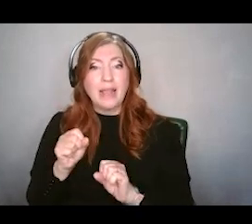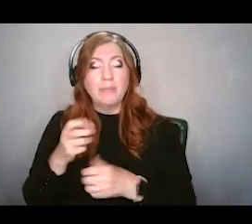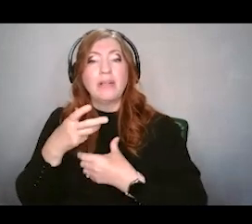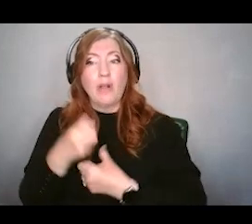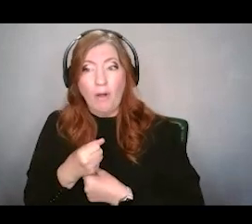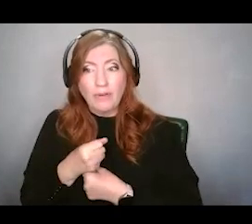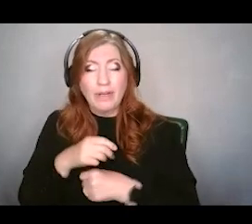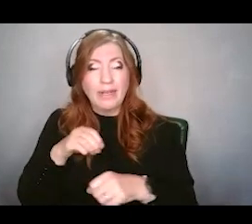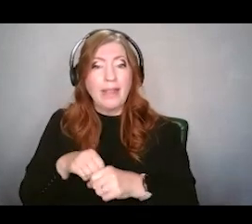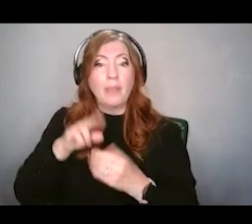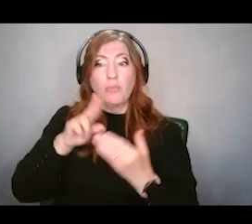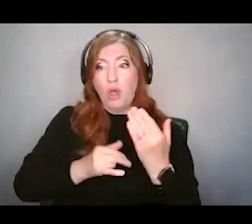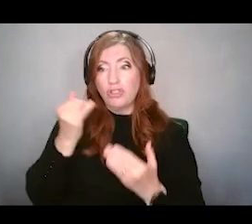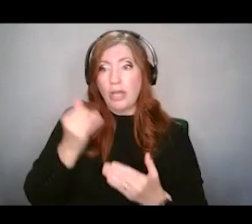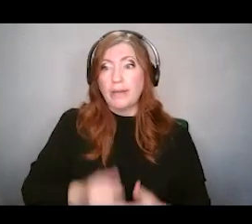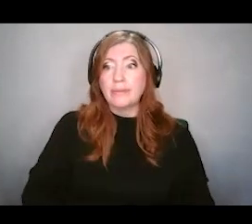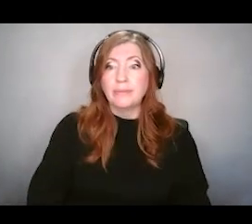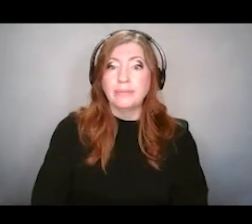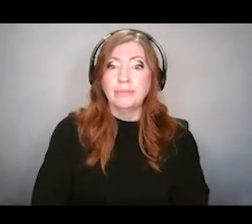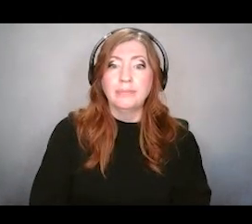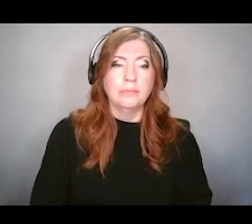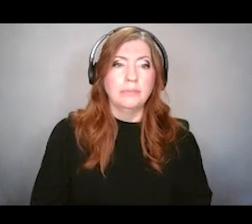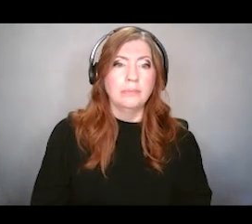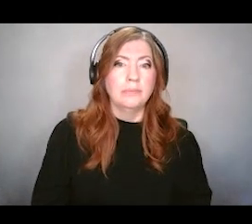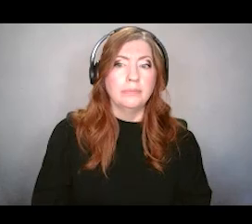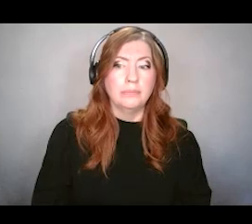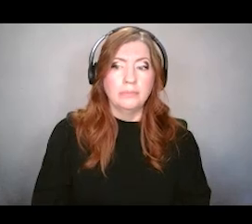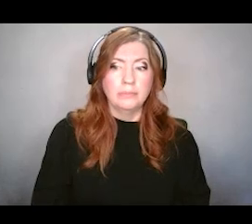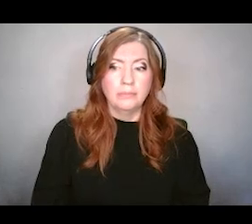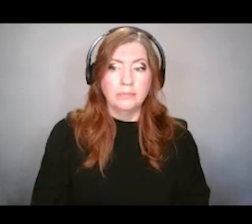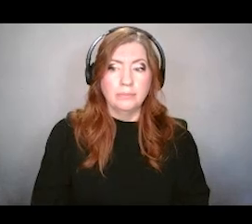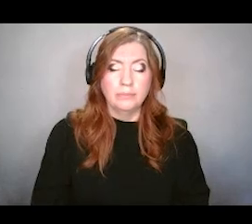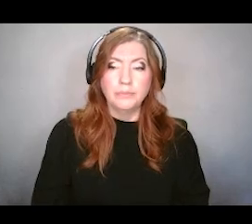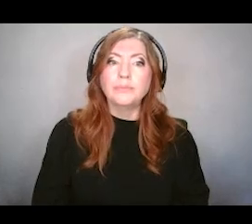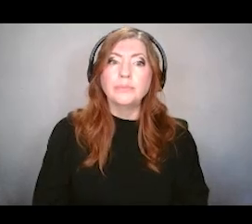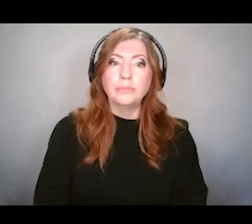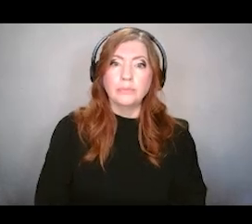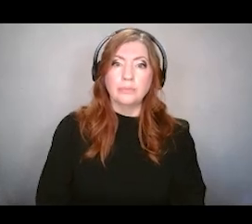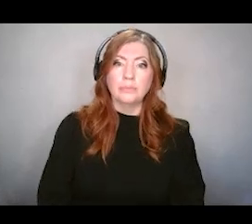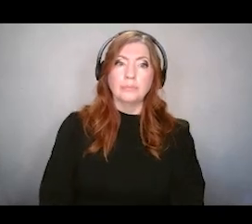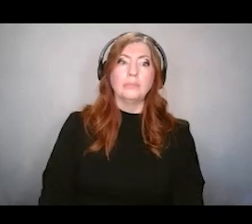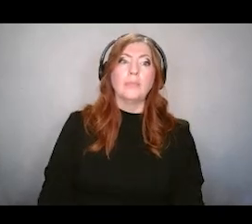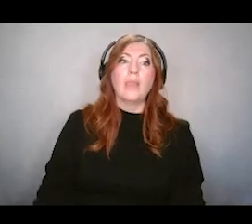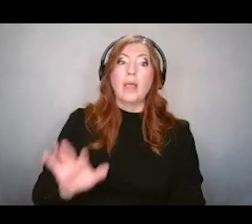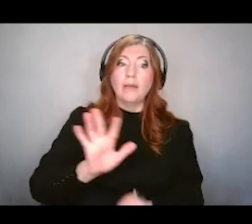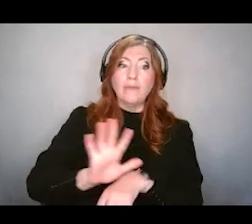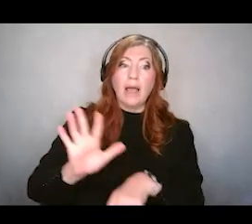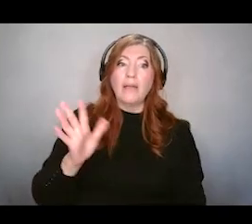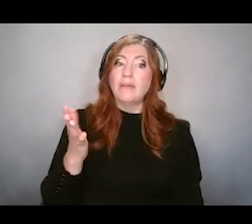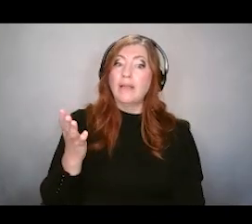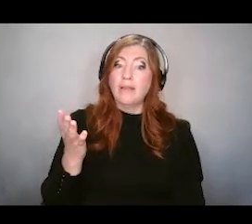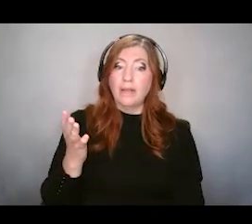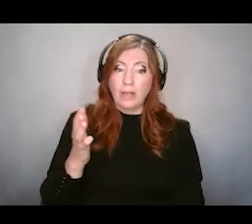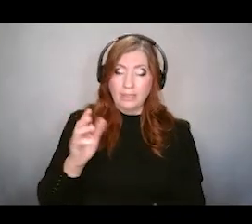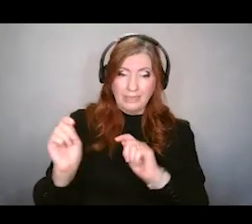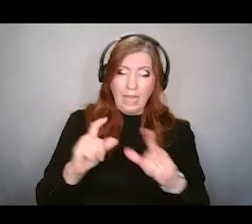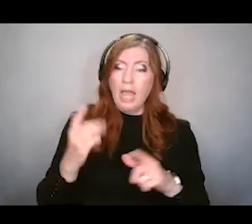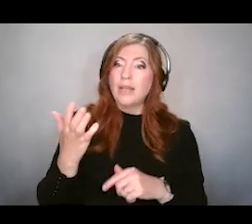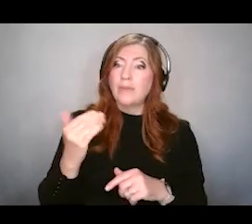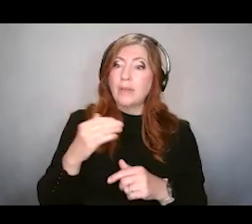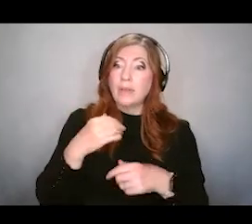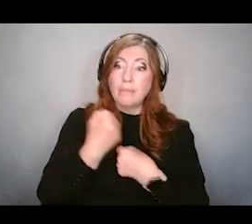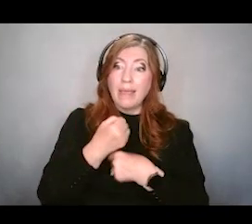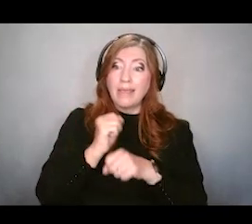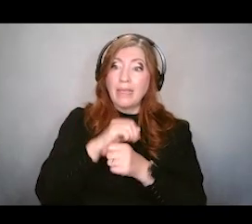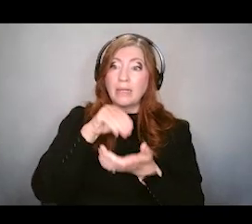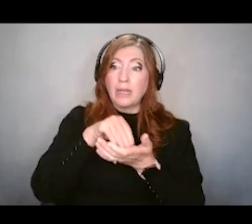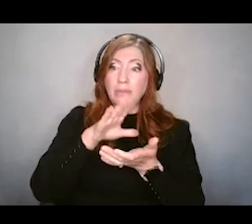[Lindsay] Slide 15, Making Documentation Work for You.